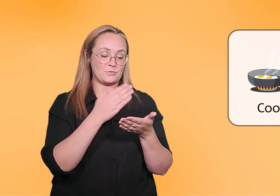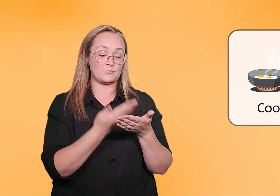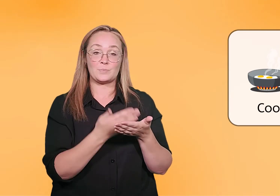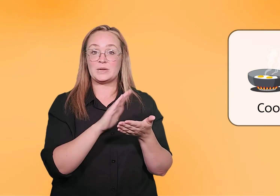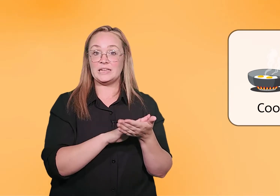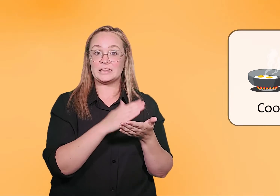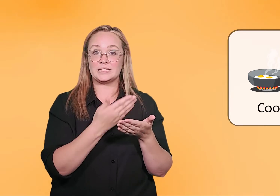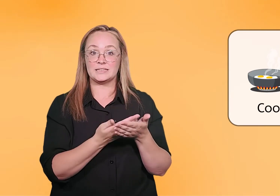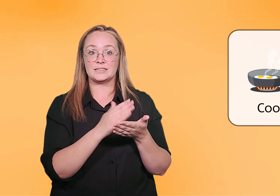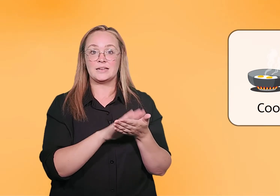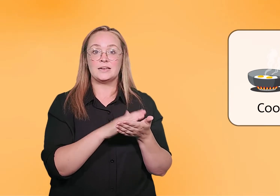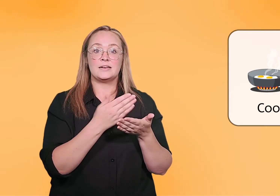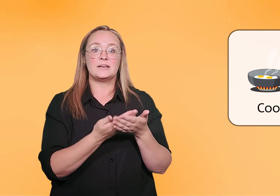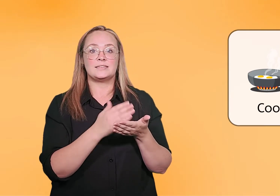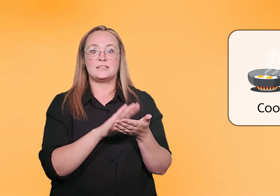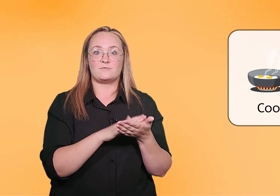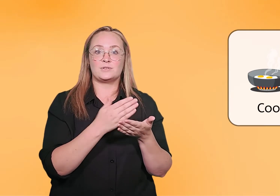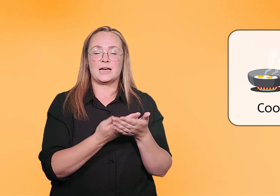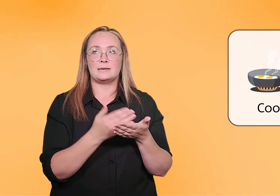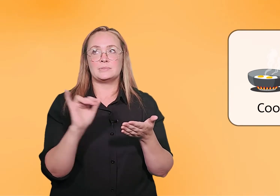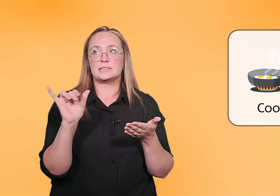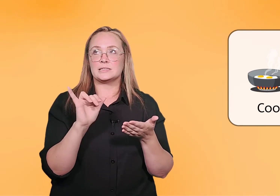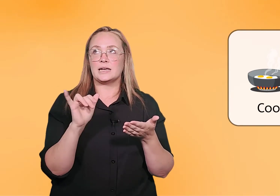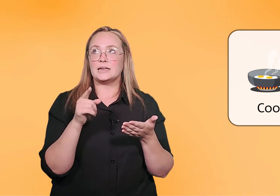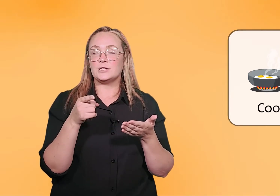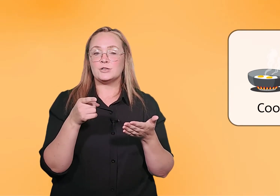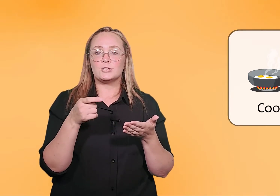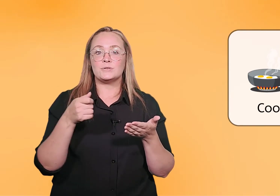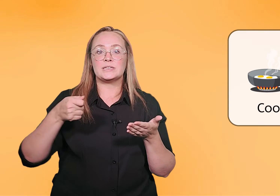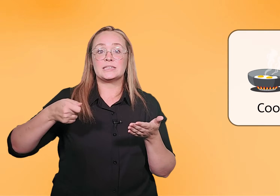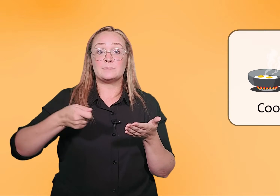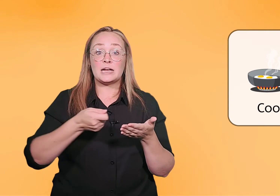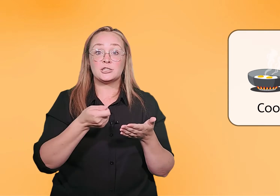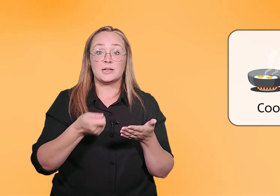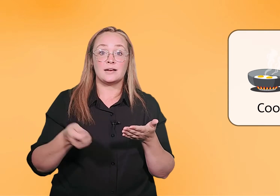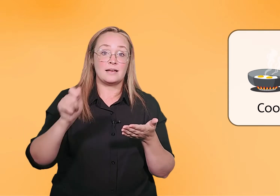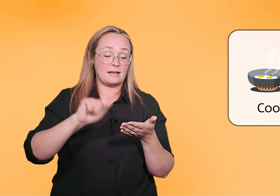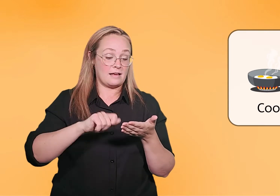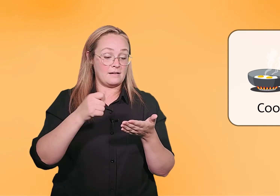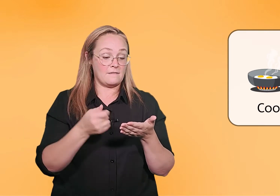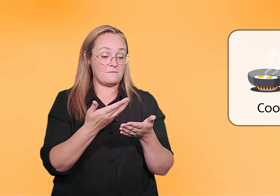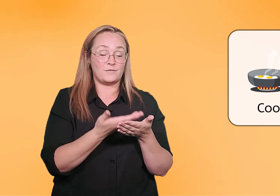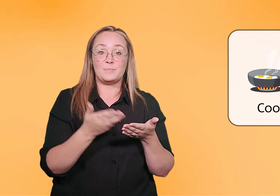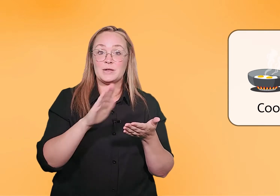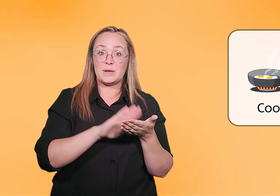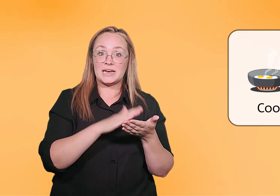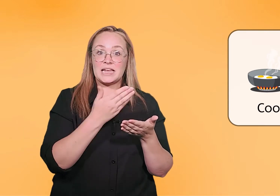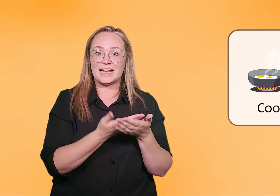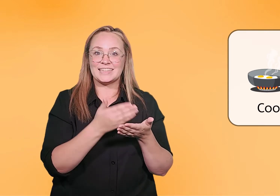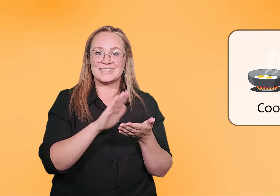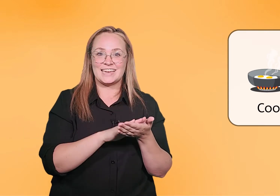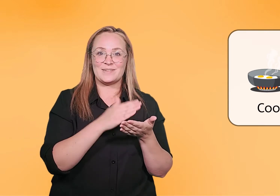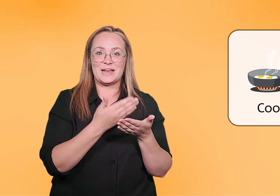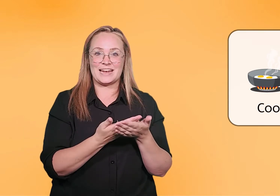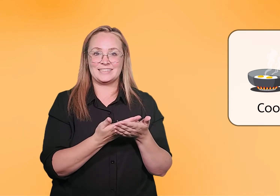Repeat this several times, like you're using a spatula and flipping pancakes in a pan.